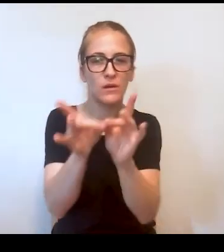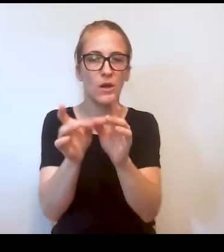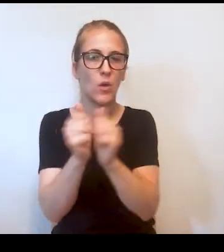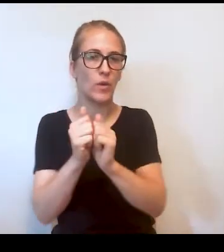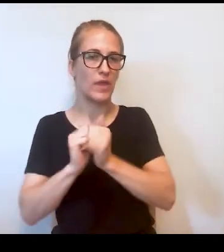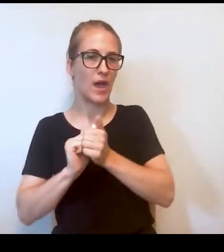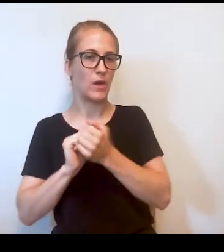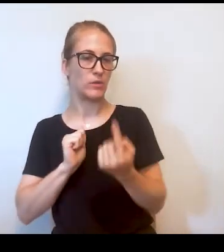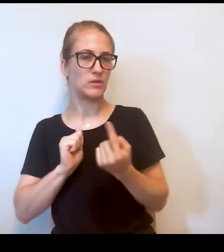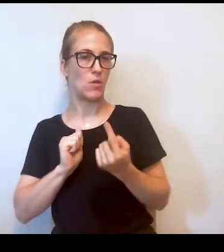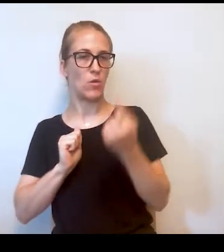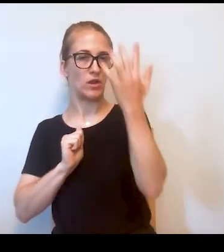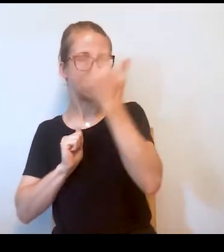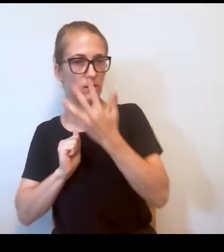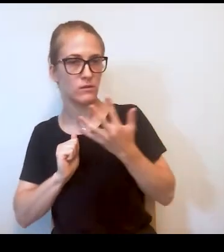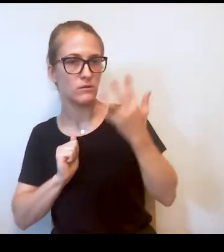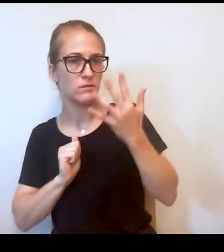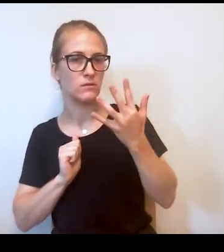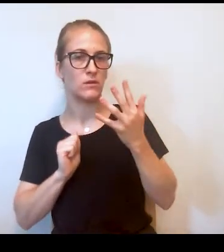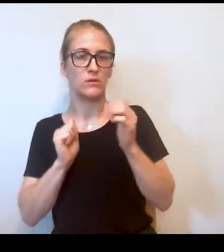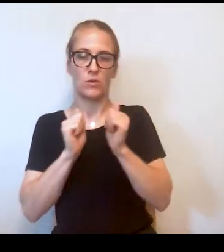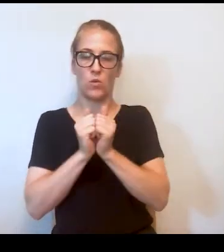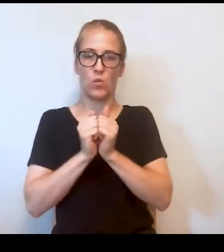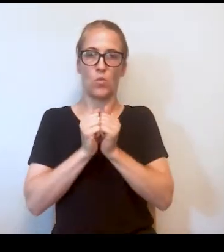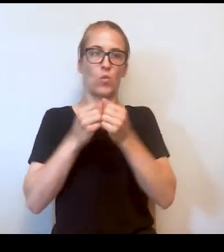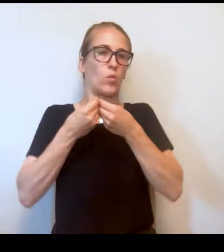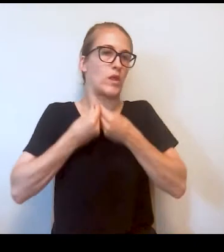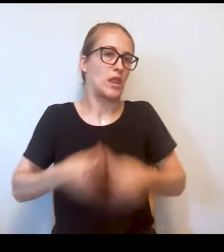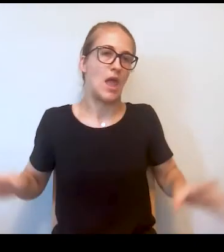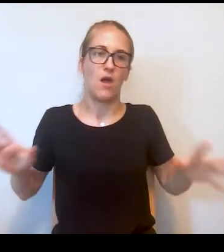with how someone looks with no context